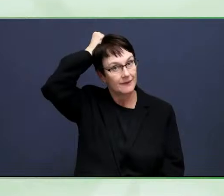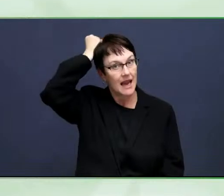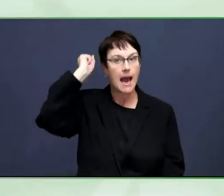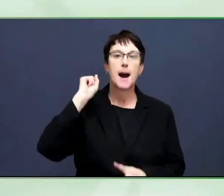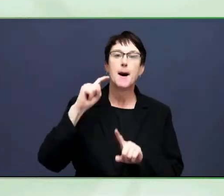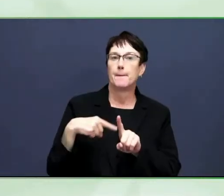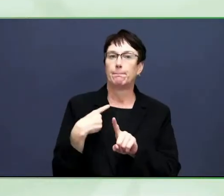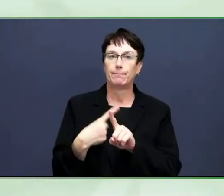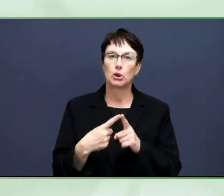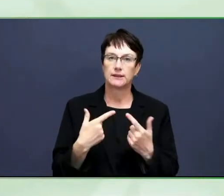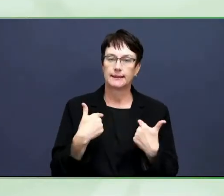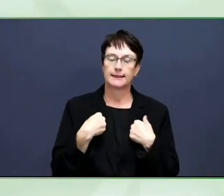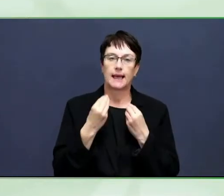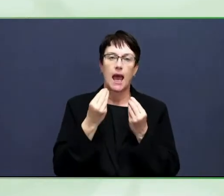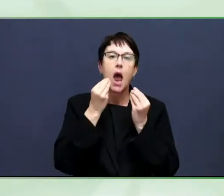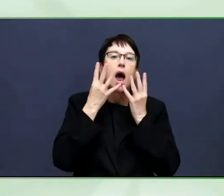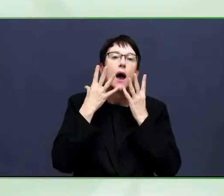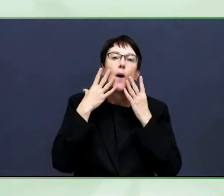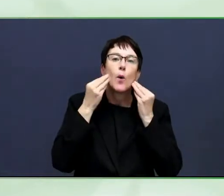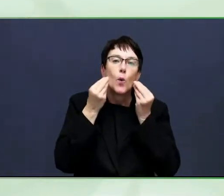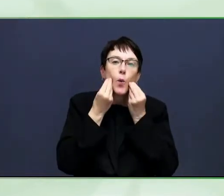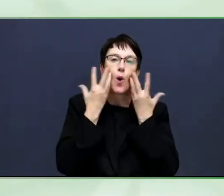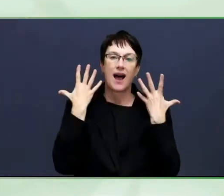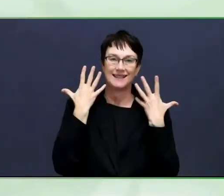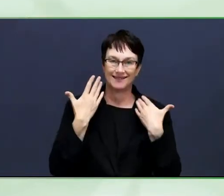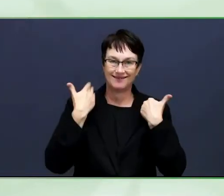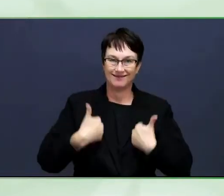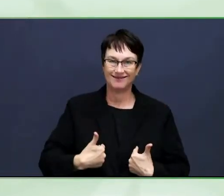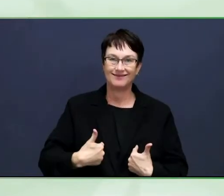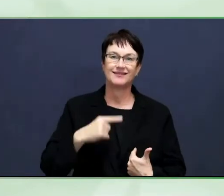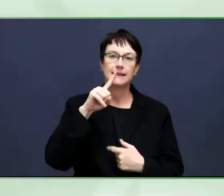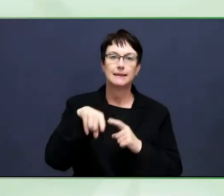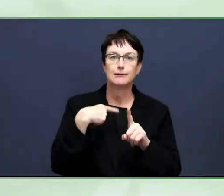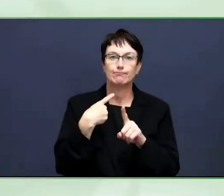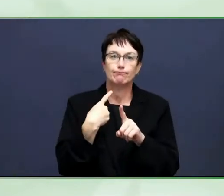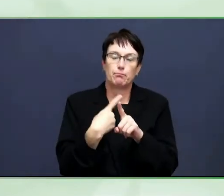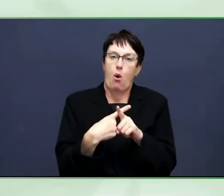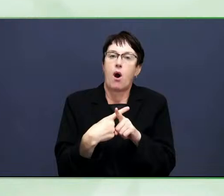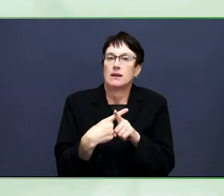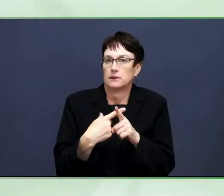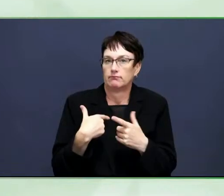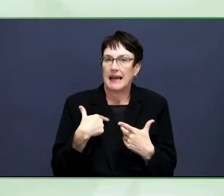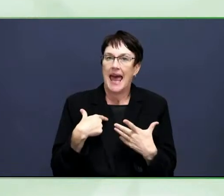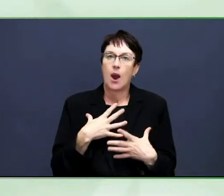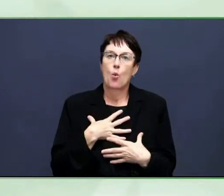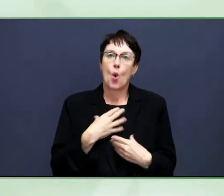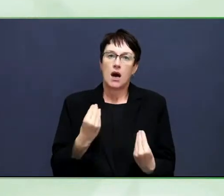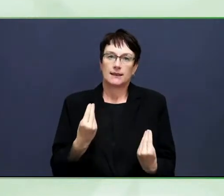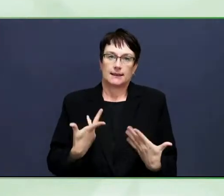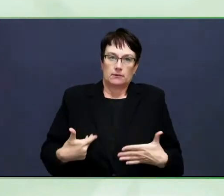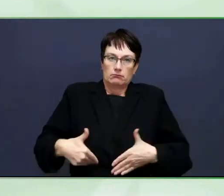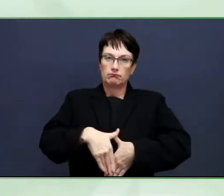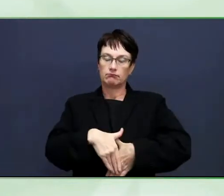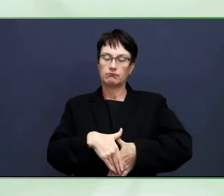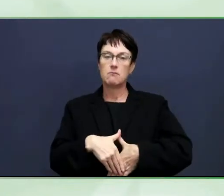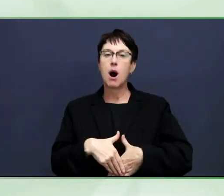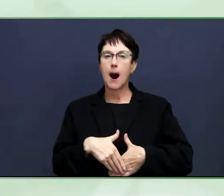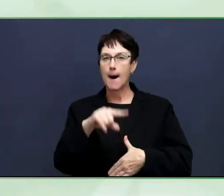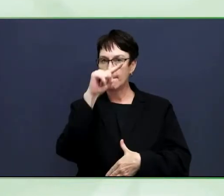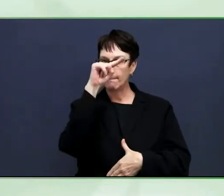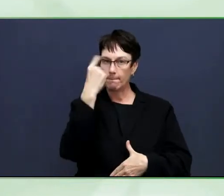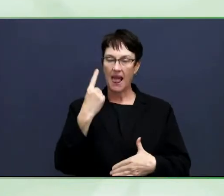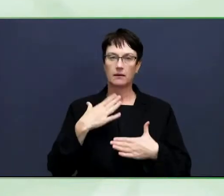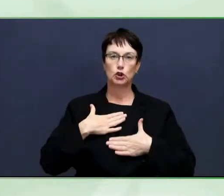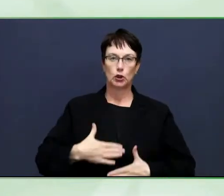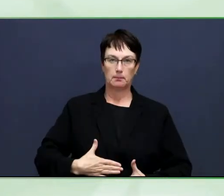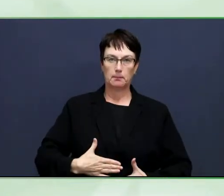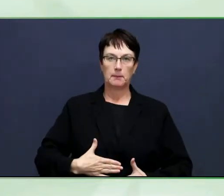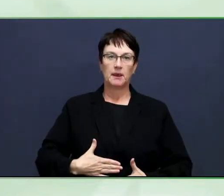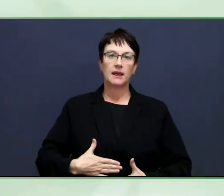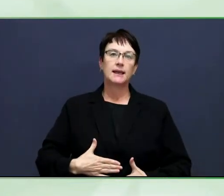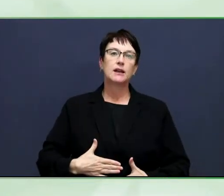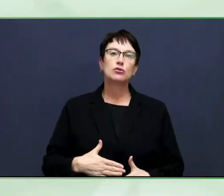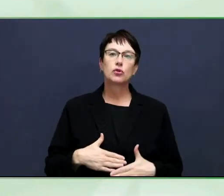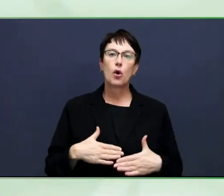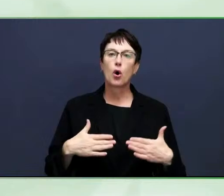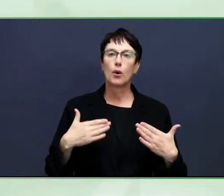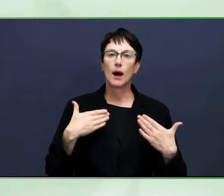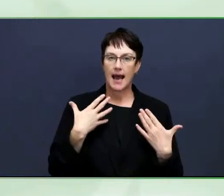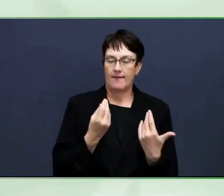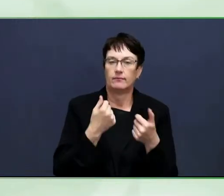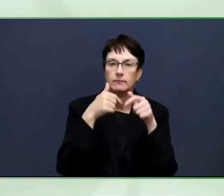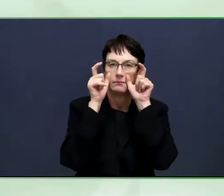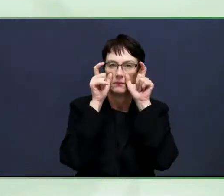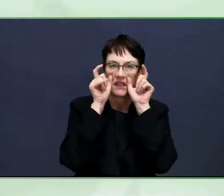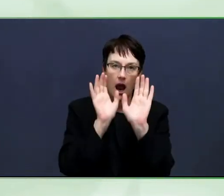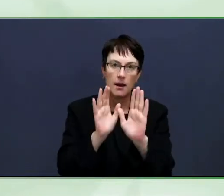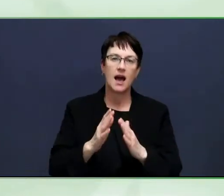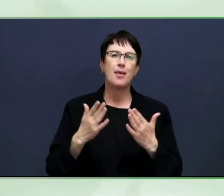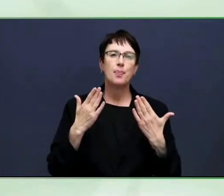Basically, I am the owner of one of the most inclusive and sustainable fashion shows we